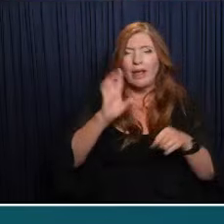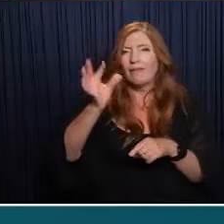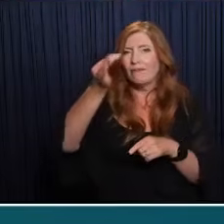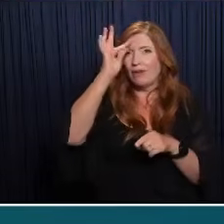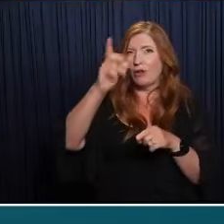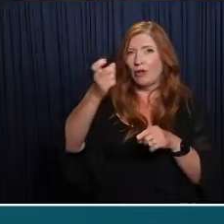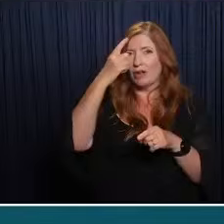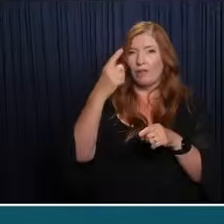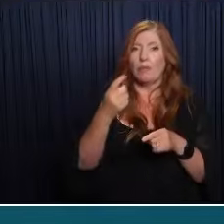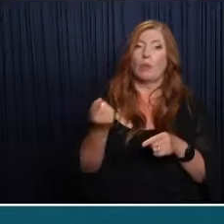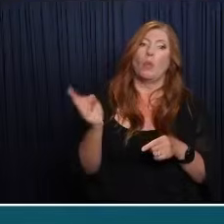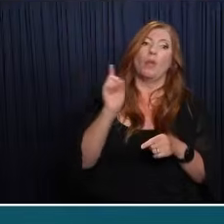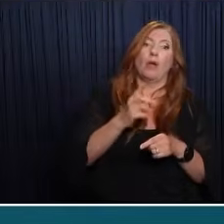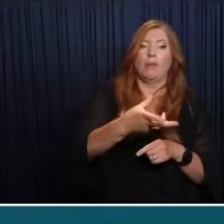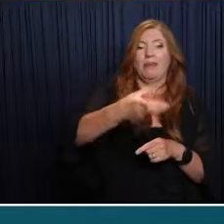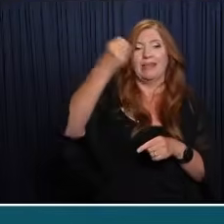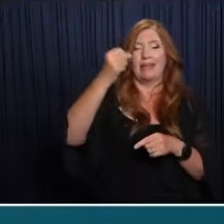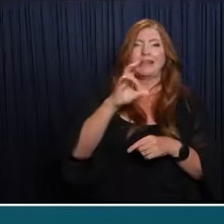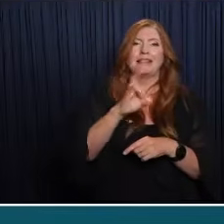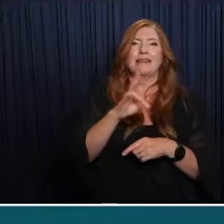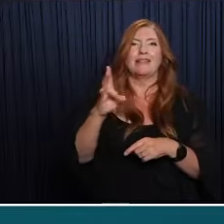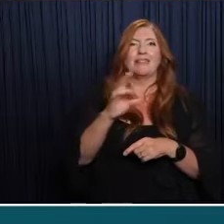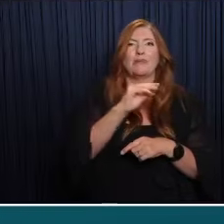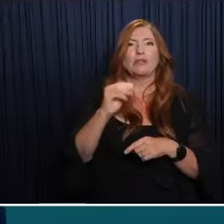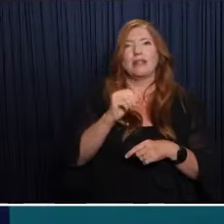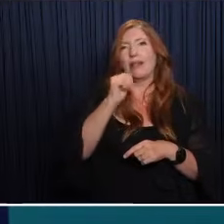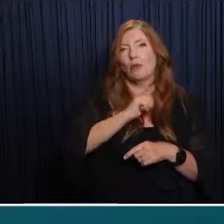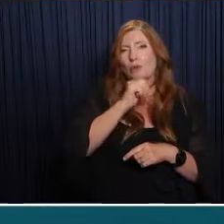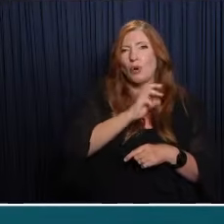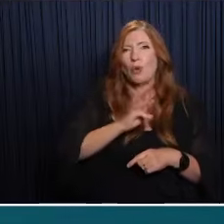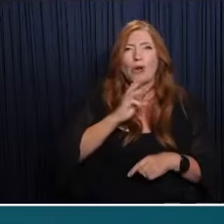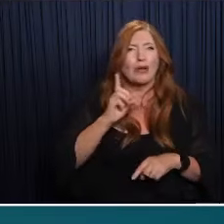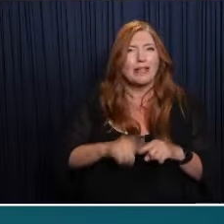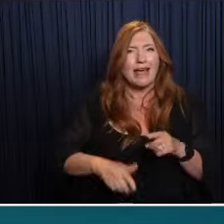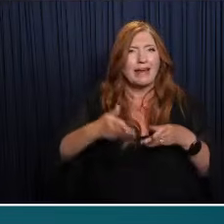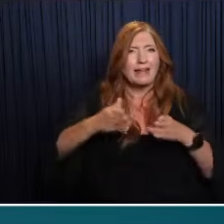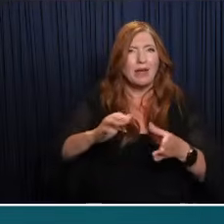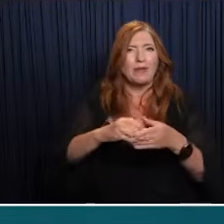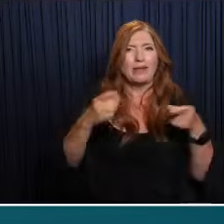OTHER STATES. WE DON'T HAVE THE LEADERSHIP TO NEGOTIATE.